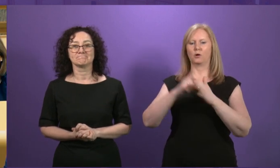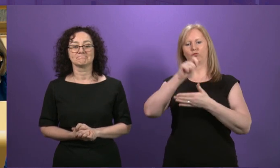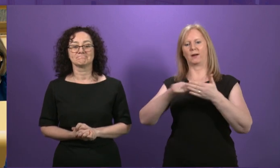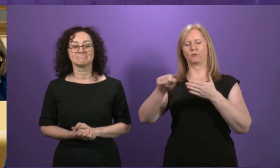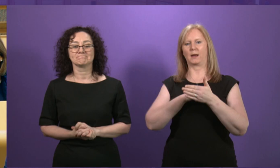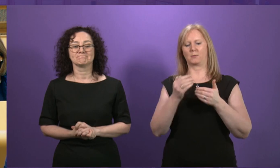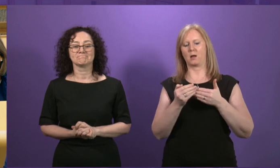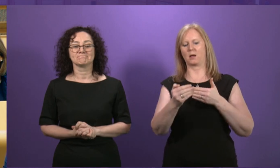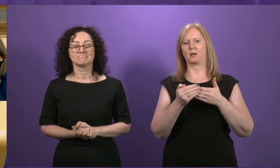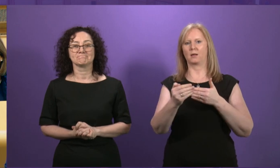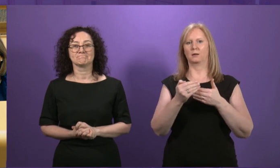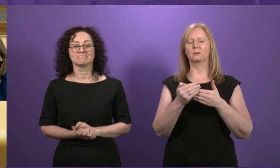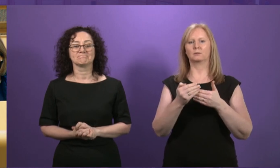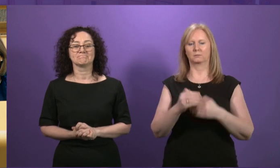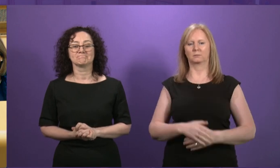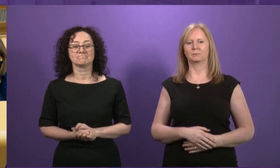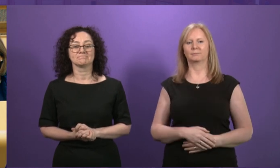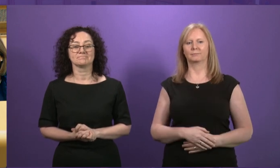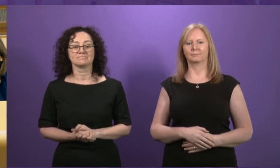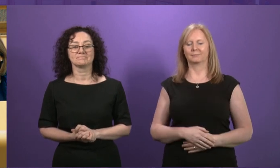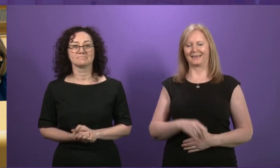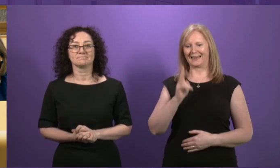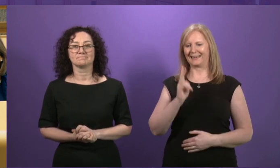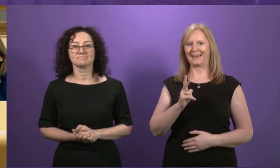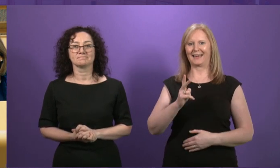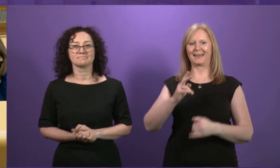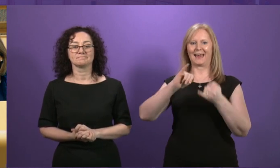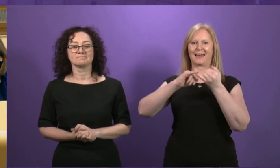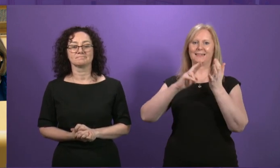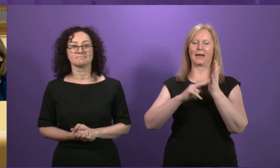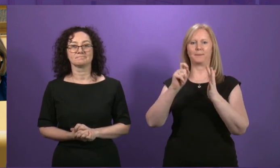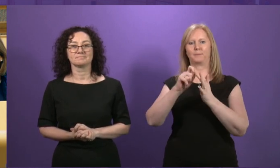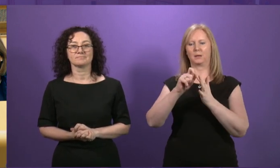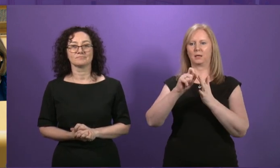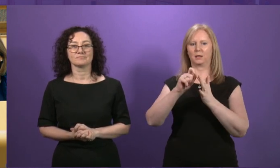Another week of the SNP showing that there is only one priority for this Government,